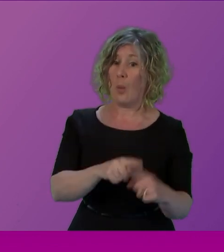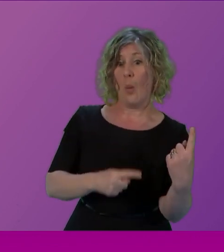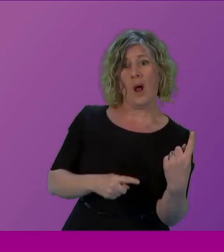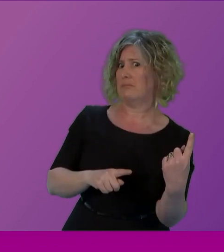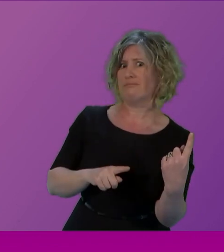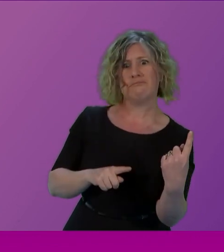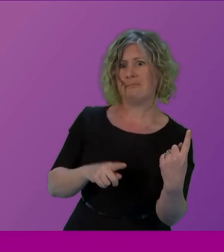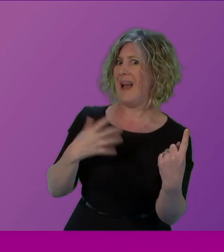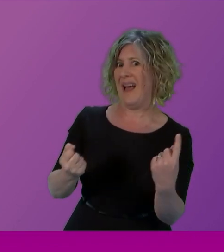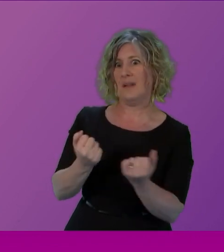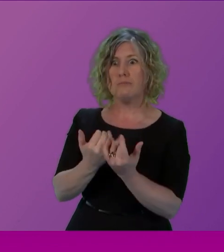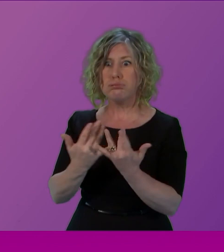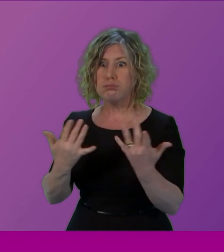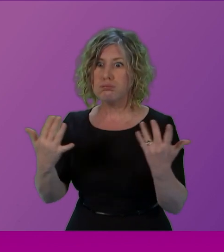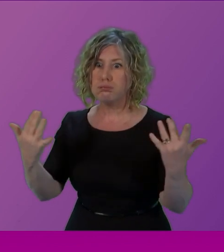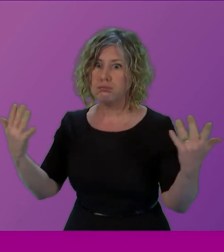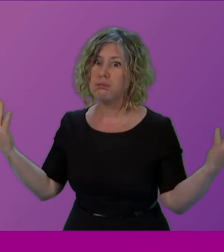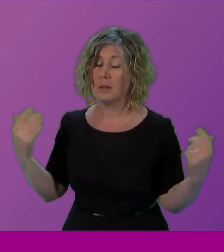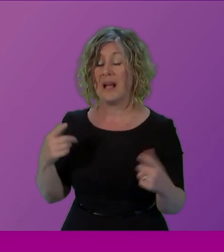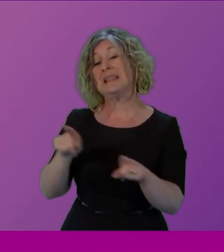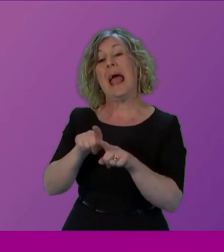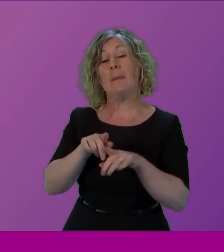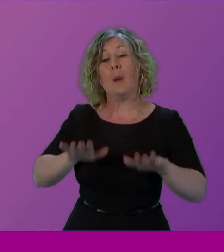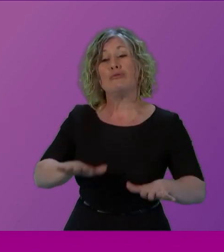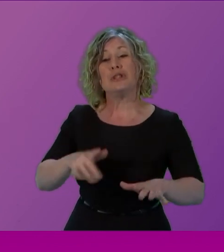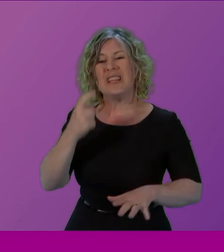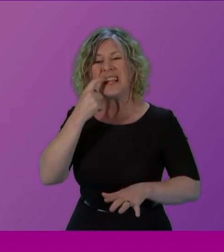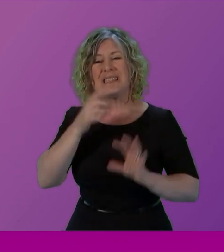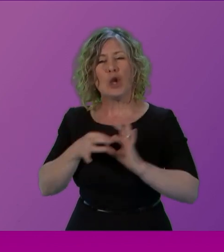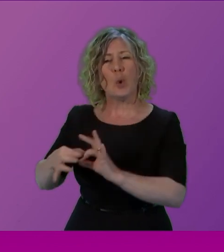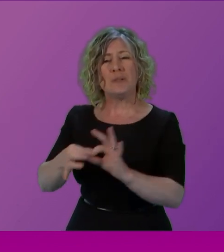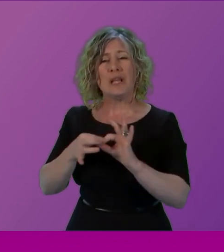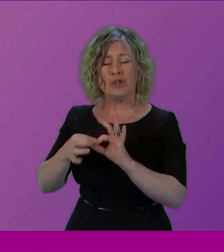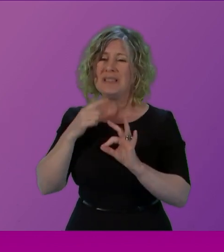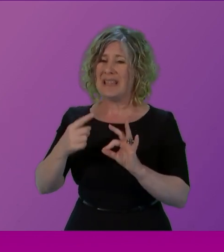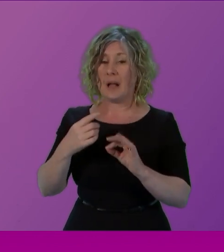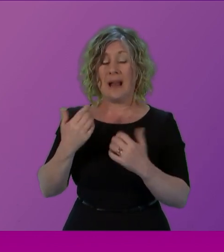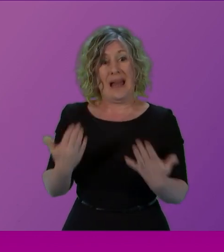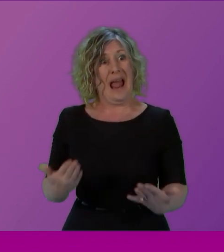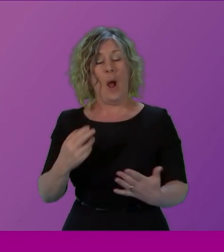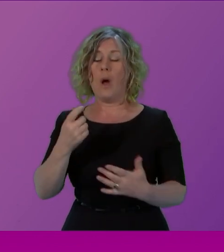The British Dental Association has told us that the number of dentists in our communities has fallen, despite what Nicola Sturgeon claims.